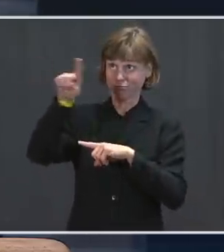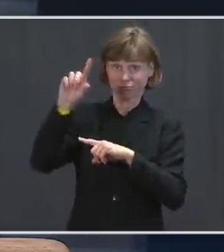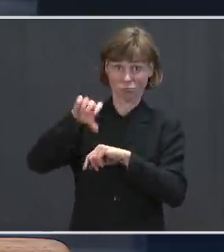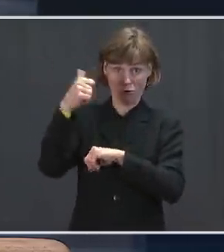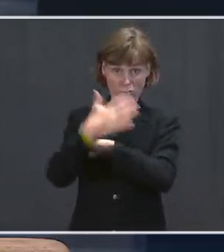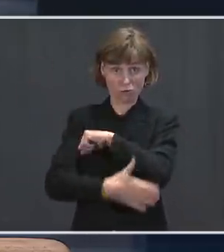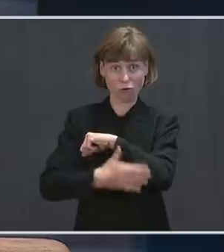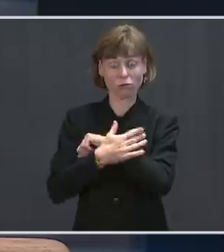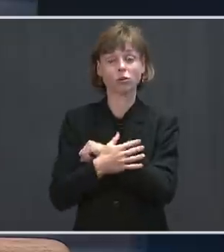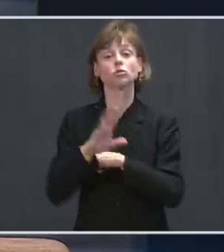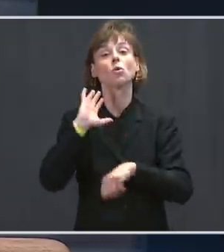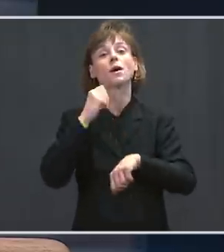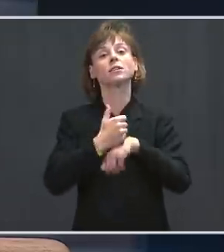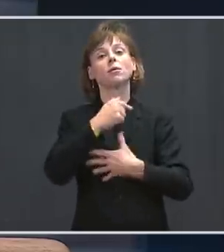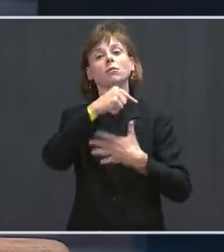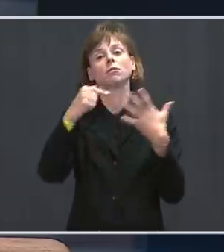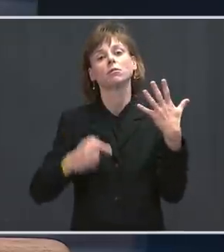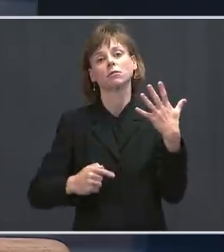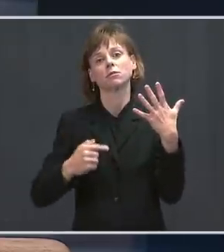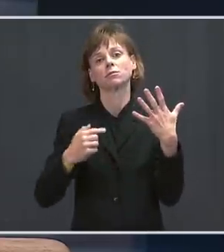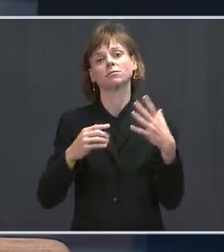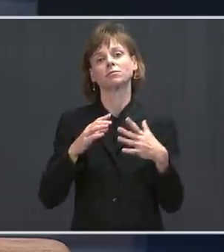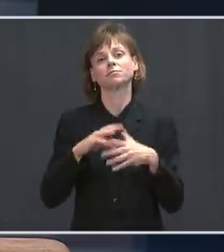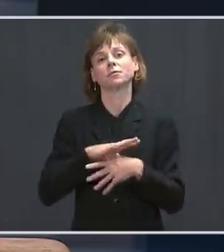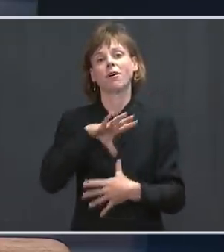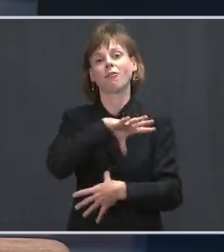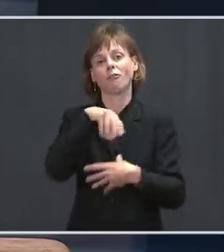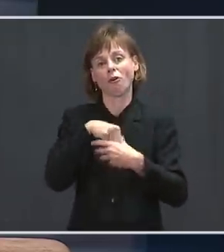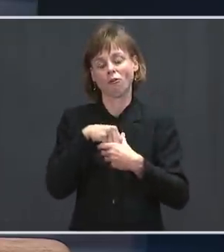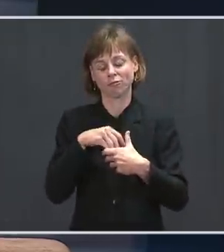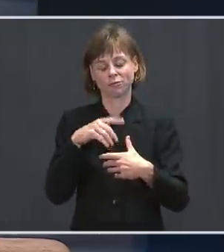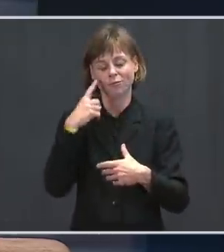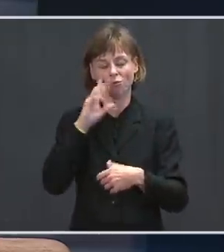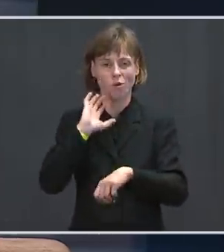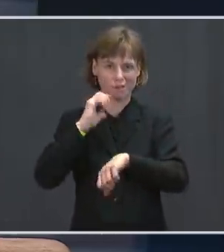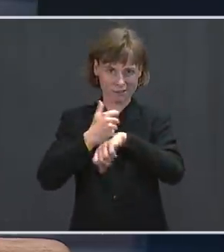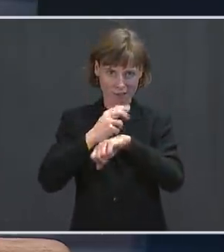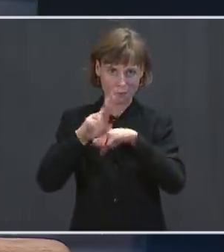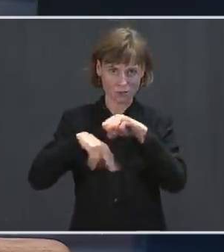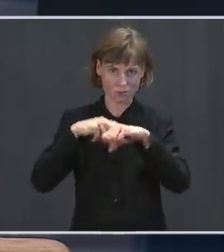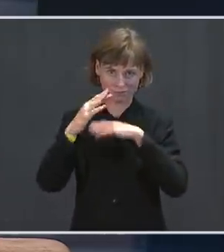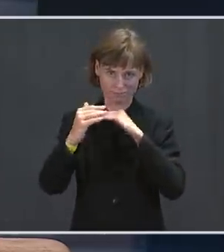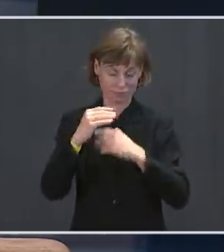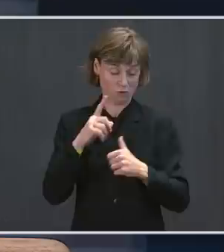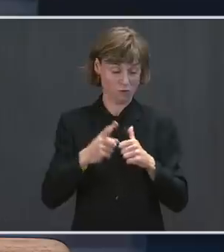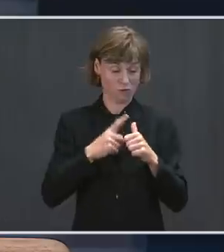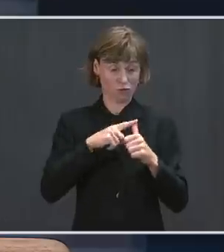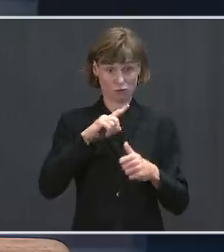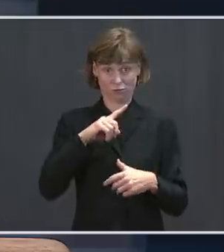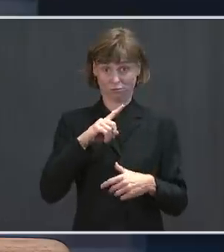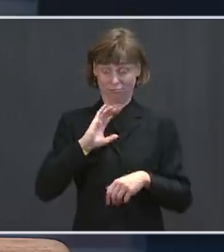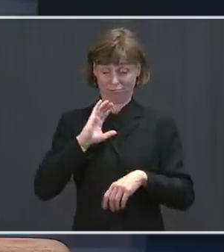involves five major lines of effort. One, investments at home to shore up our country's foundations,